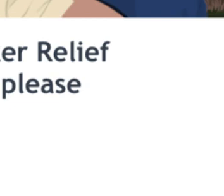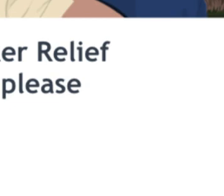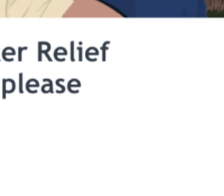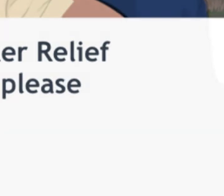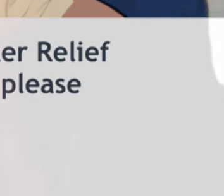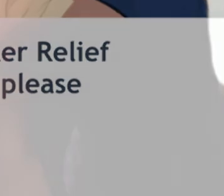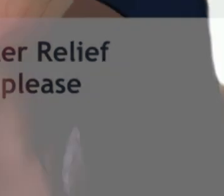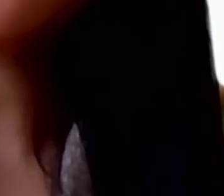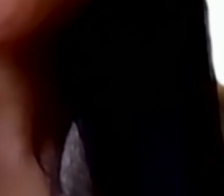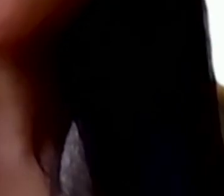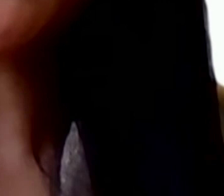Andrea Williams: GOOD MORNING, THANK YOU SO MUCH FOR